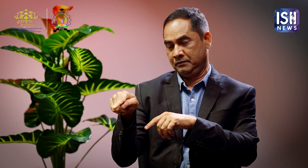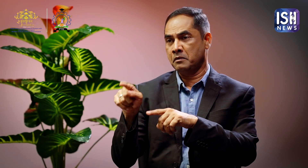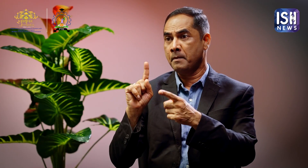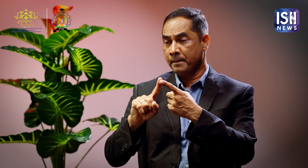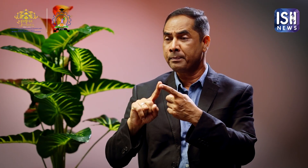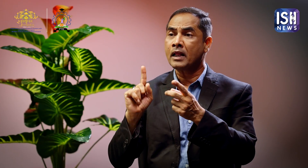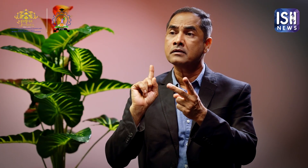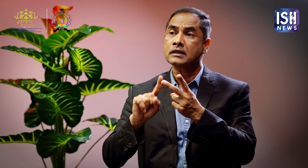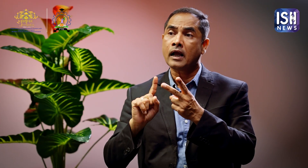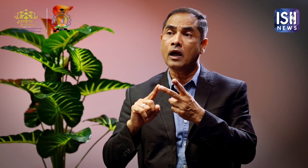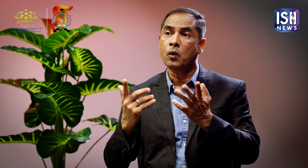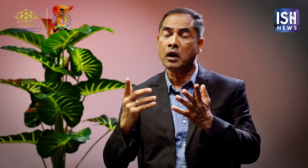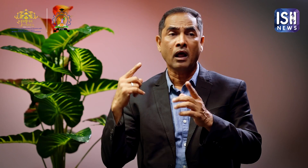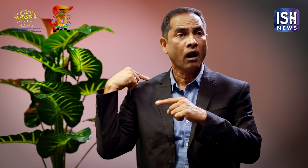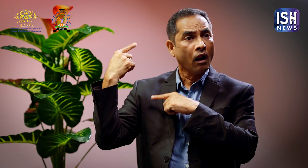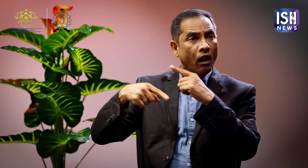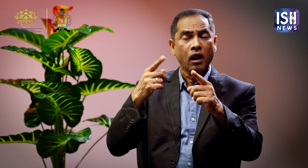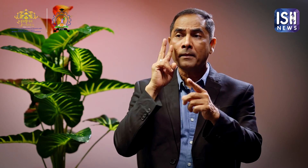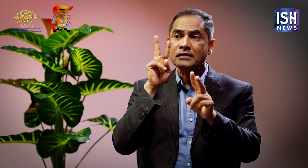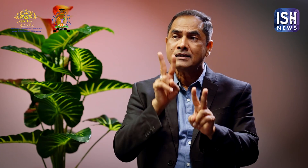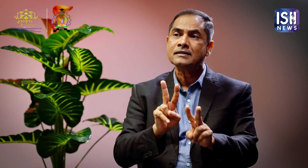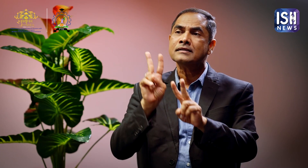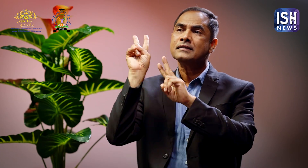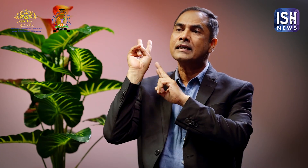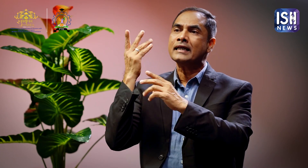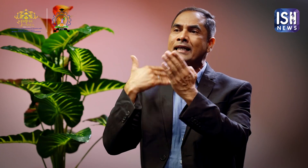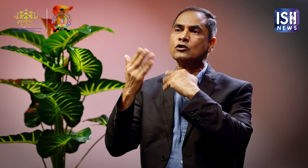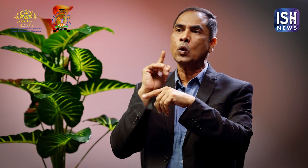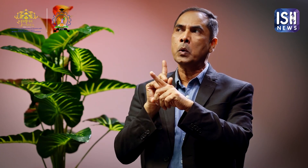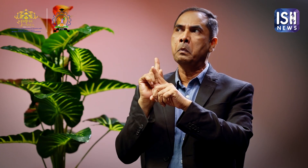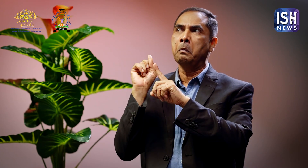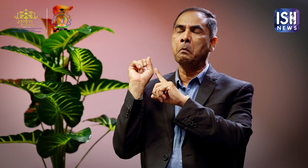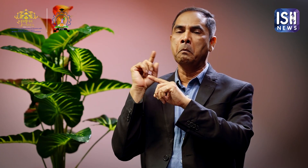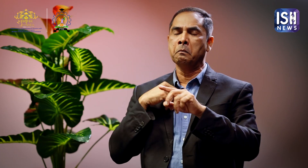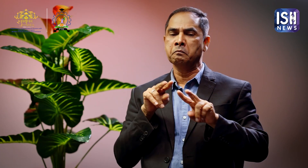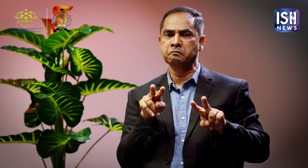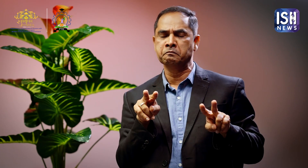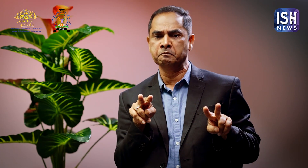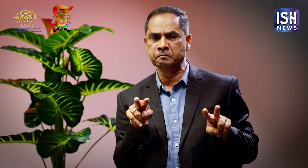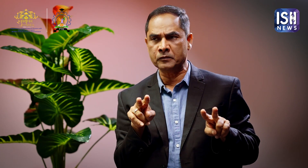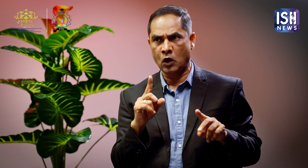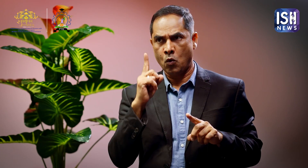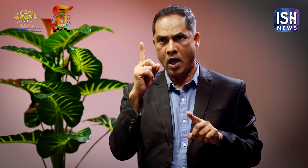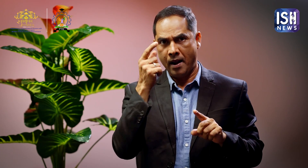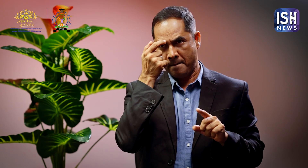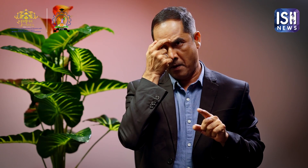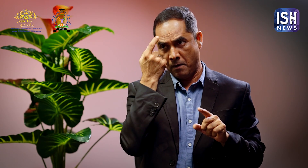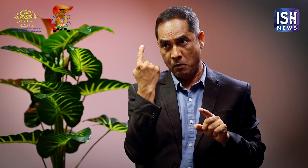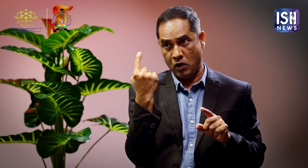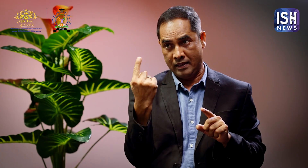Secondly, based on historical observation, here’s where the core problem lies.